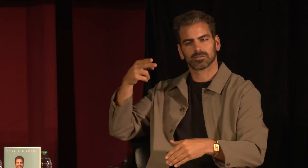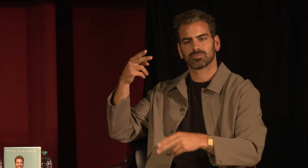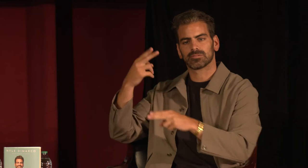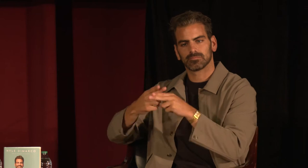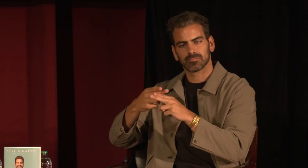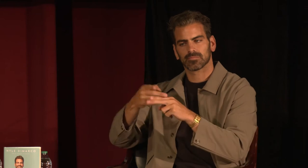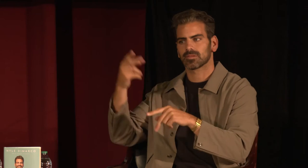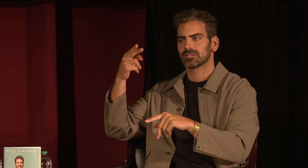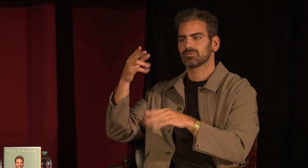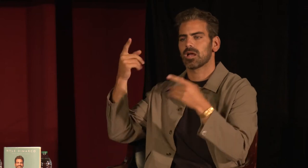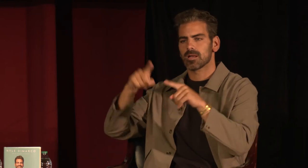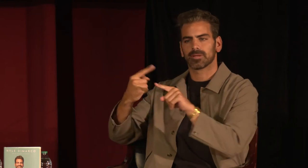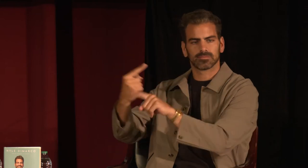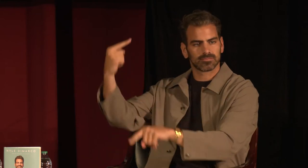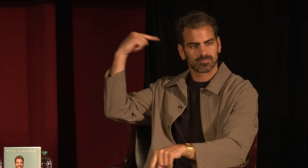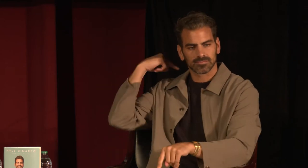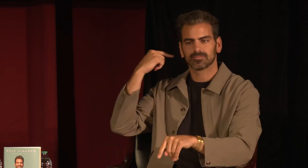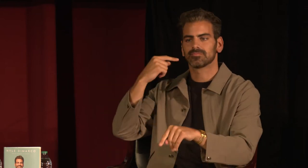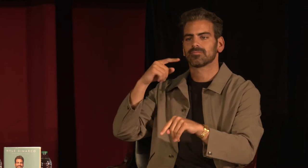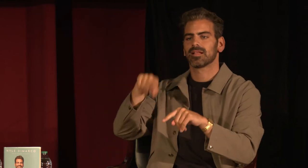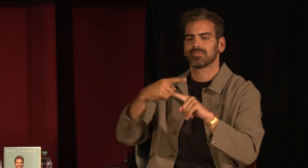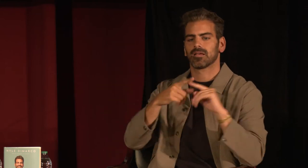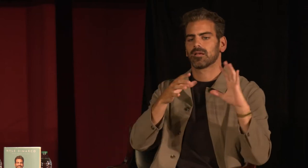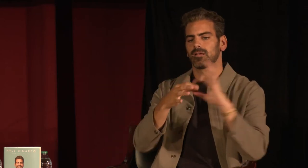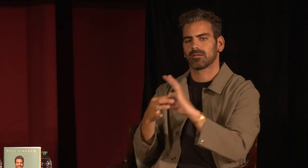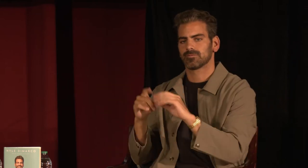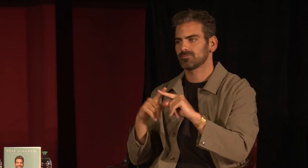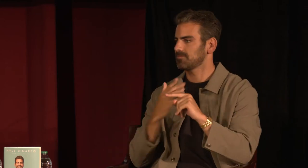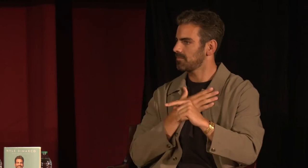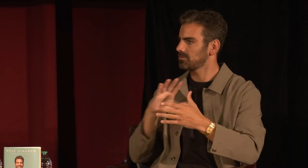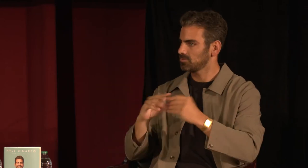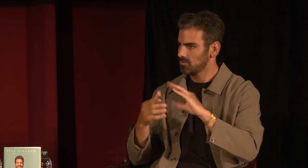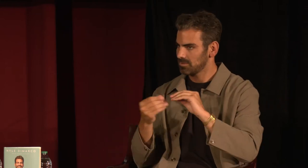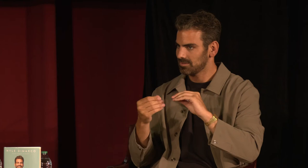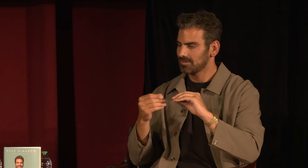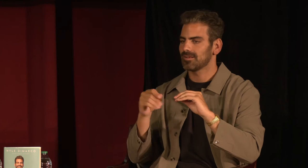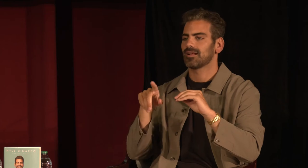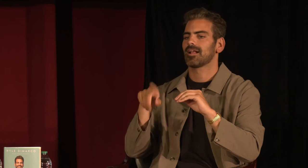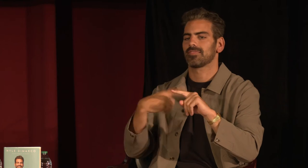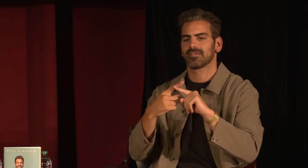with a prologue that mentions history, essentially, and something that happened in the past for our community and